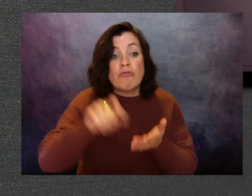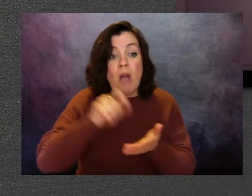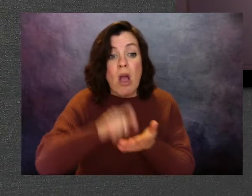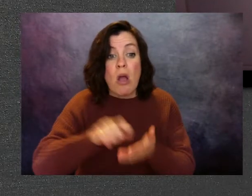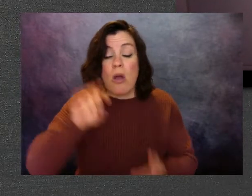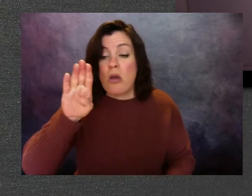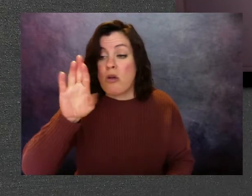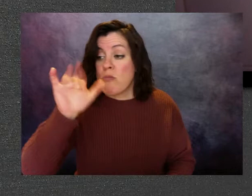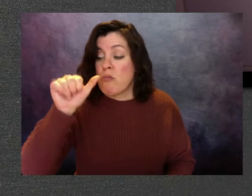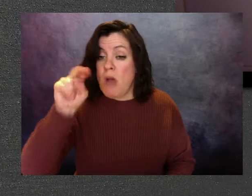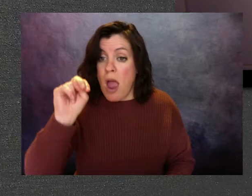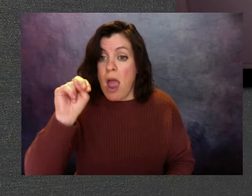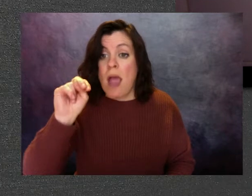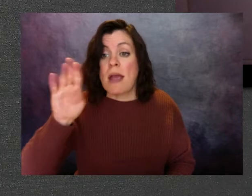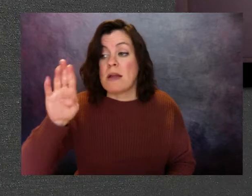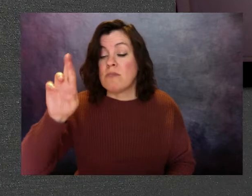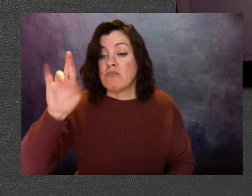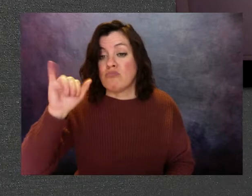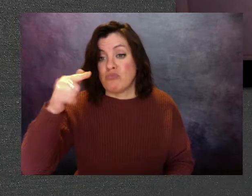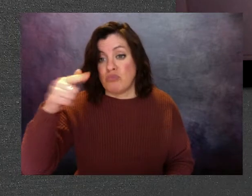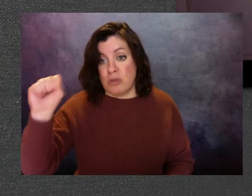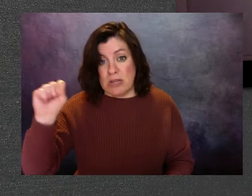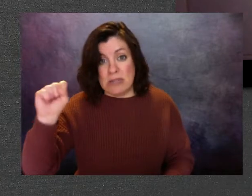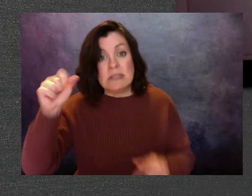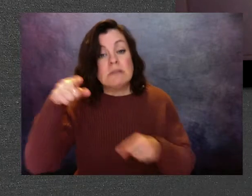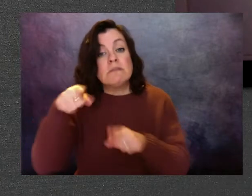And remember the author. Hmm? What's the author do.